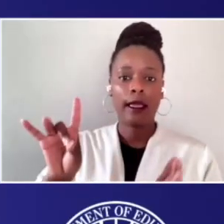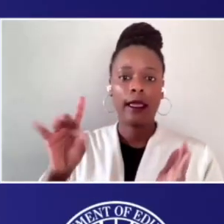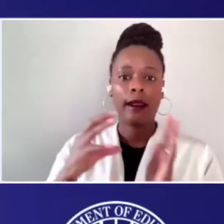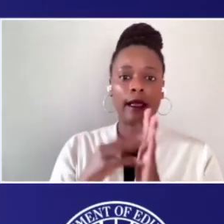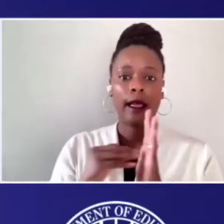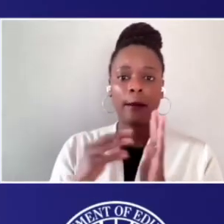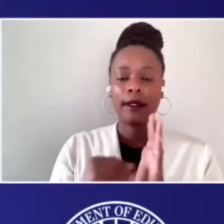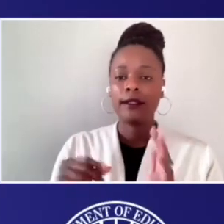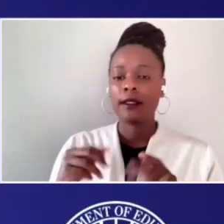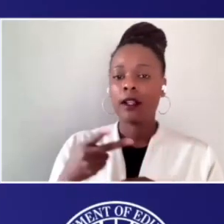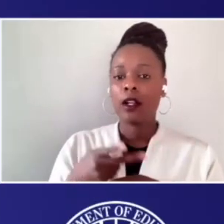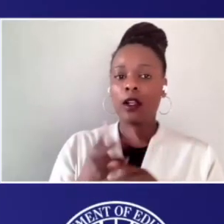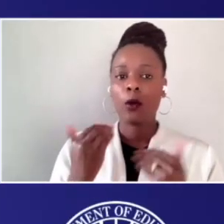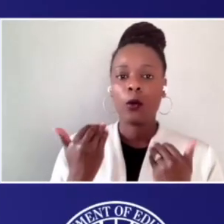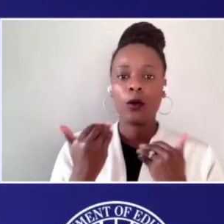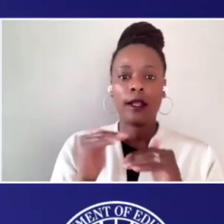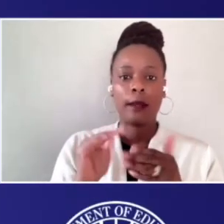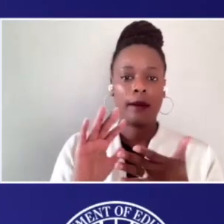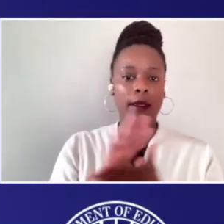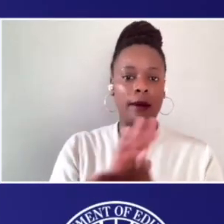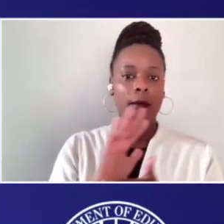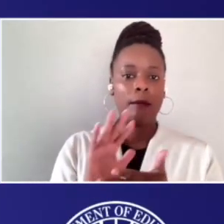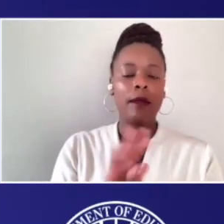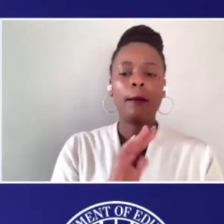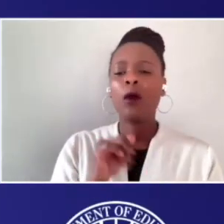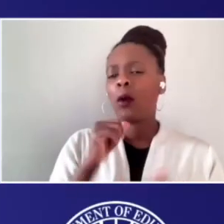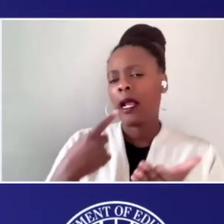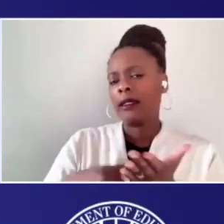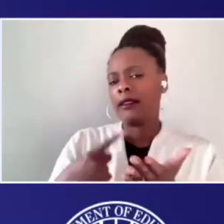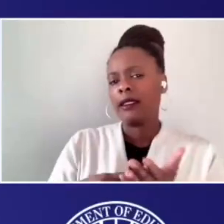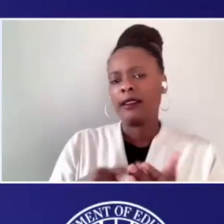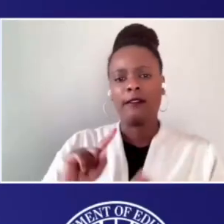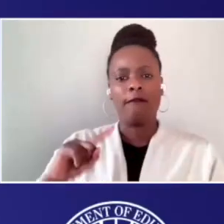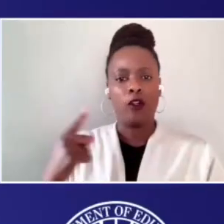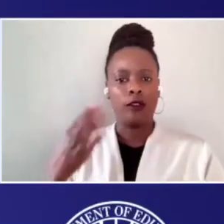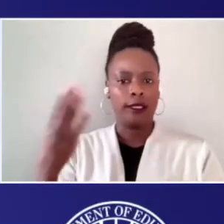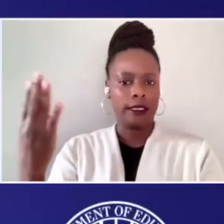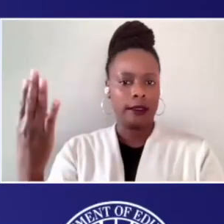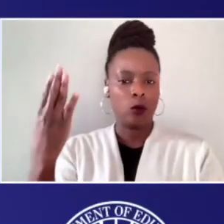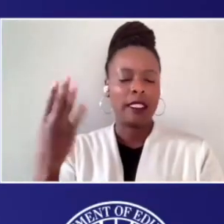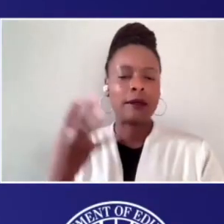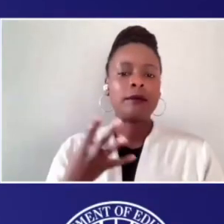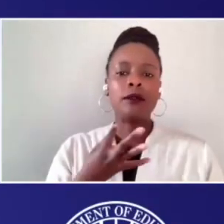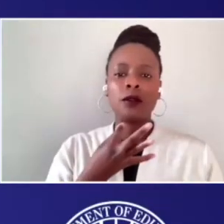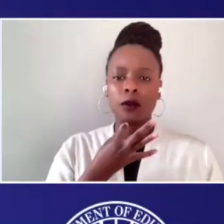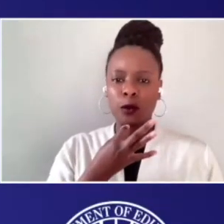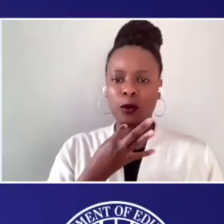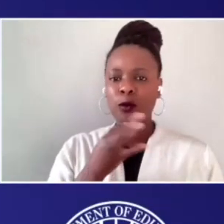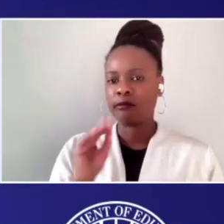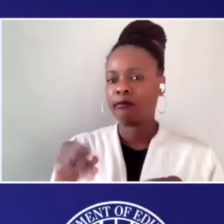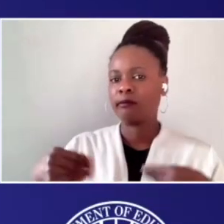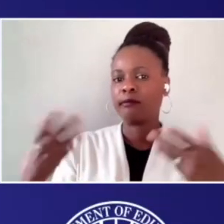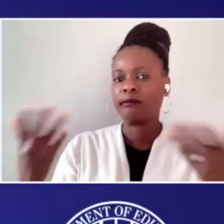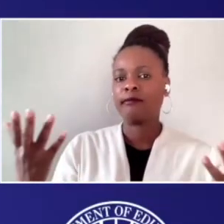We'll have that for you. We're not discussing that right at this moment. So soon, maybe we'll have it for you in the next little bit. So, thank you.